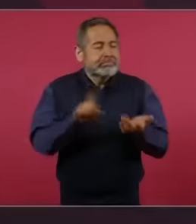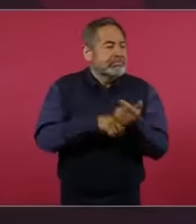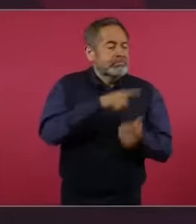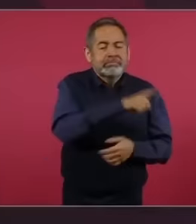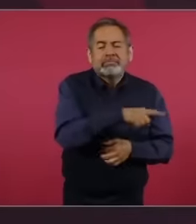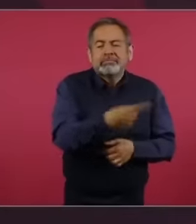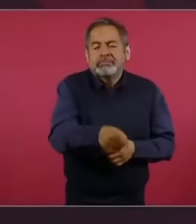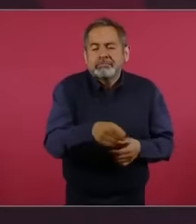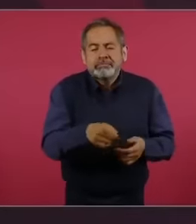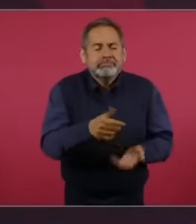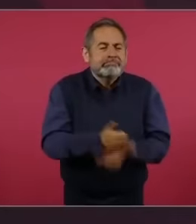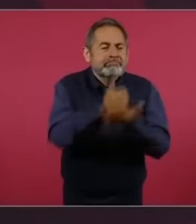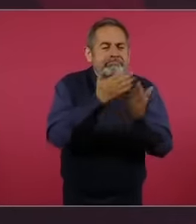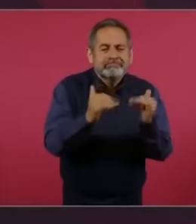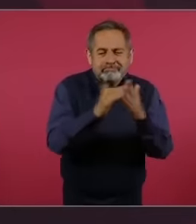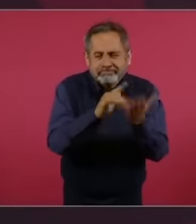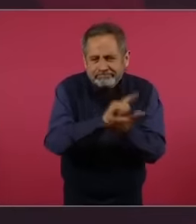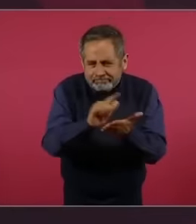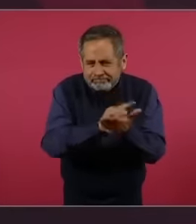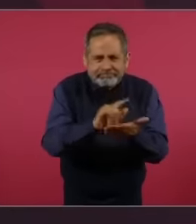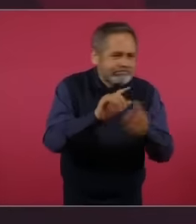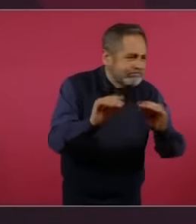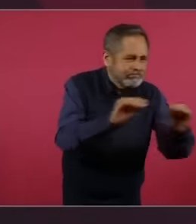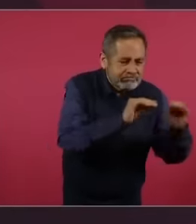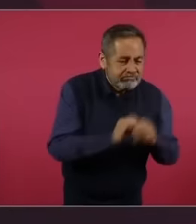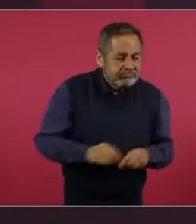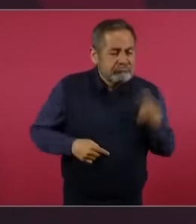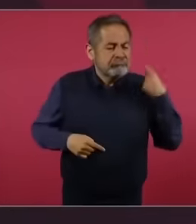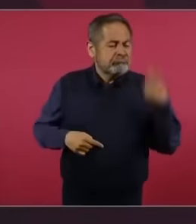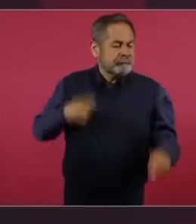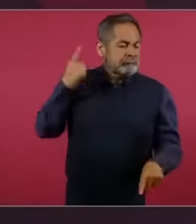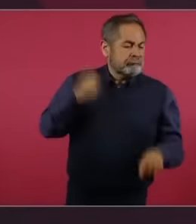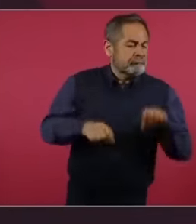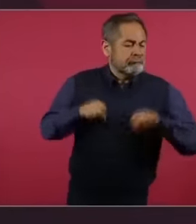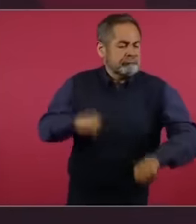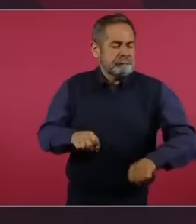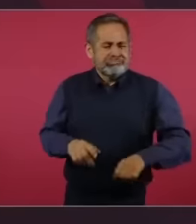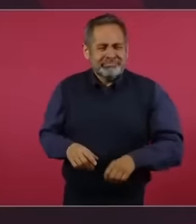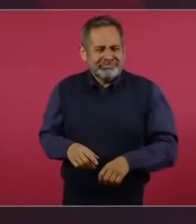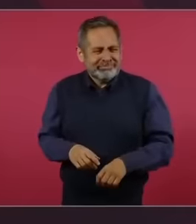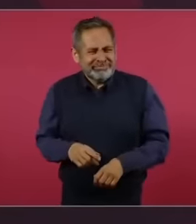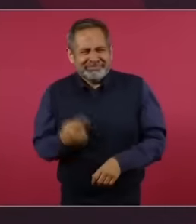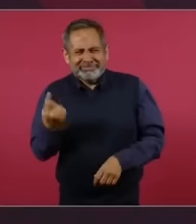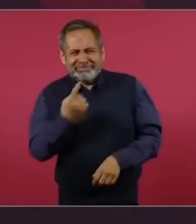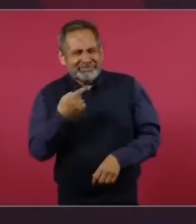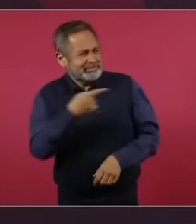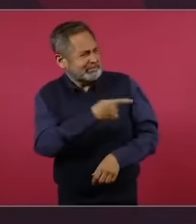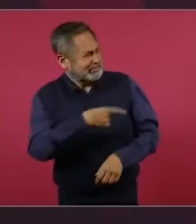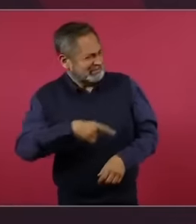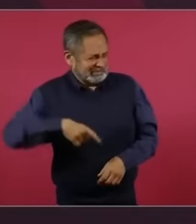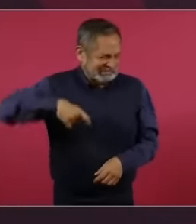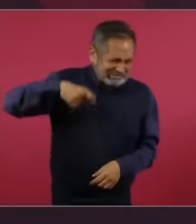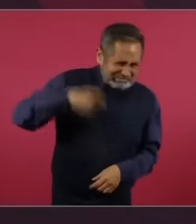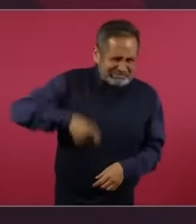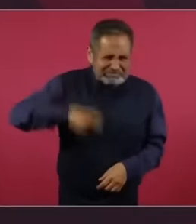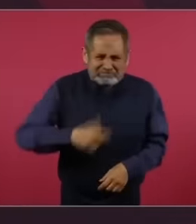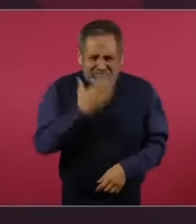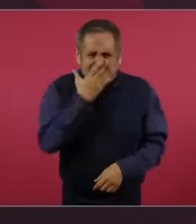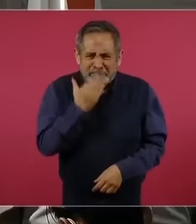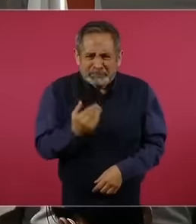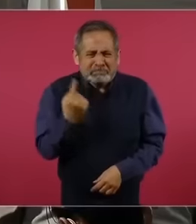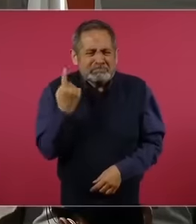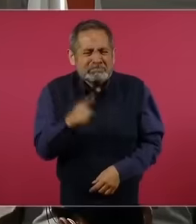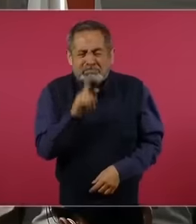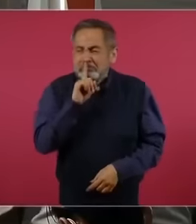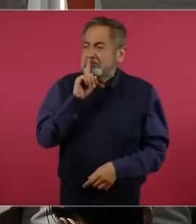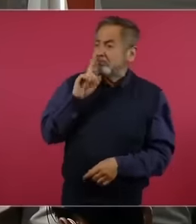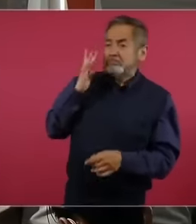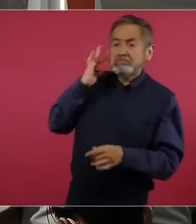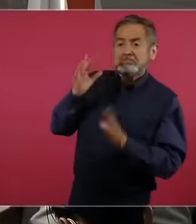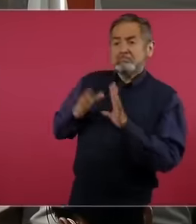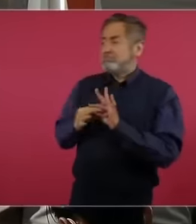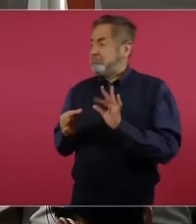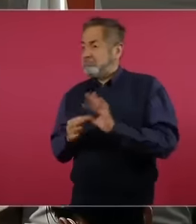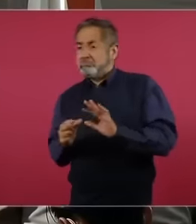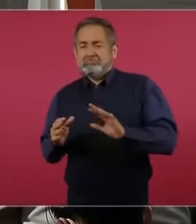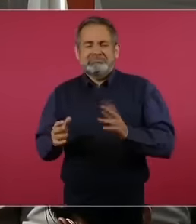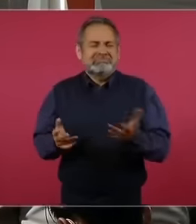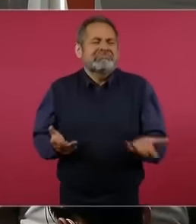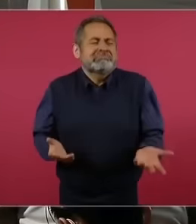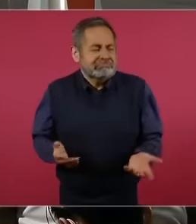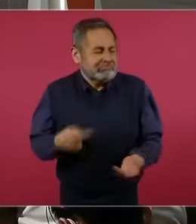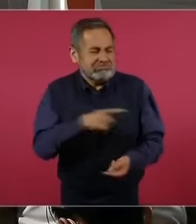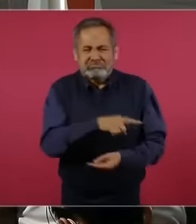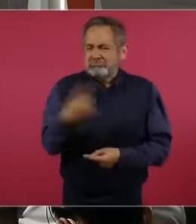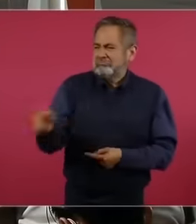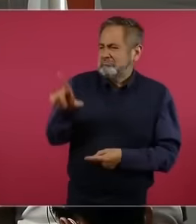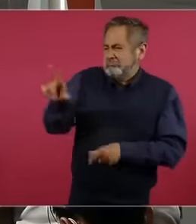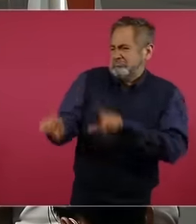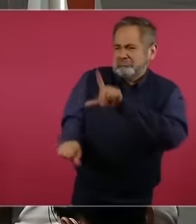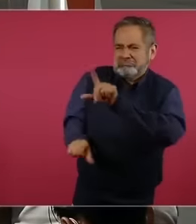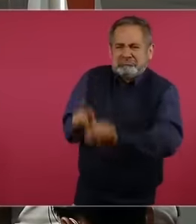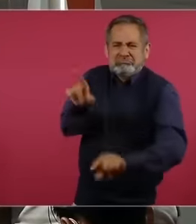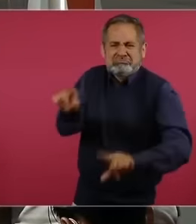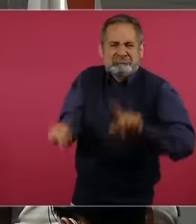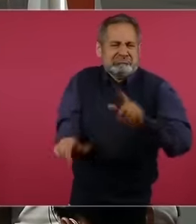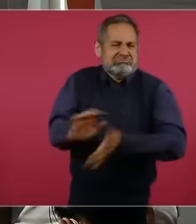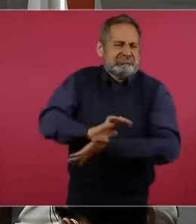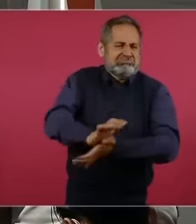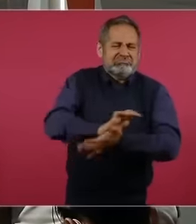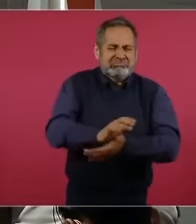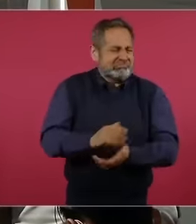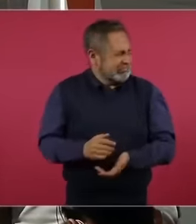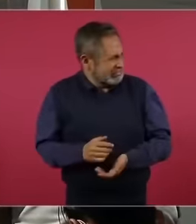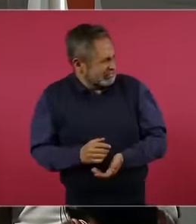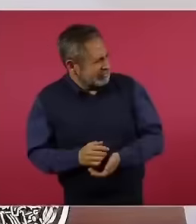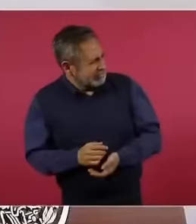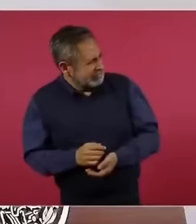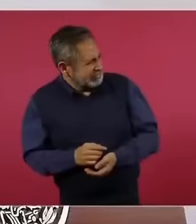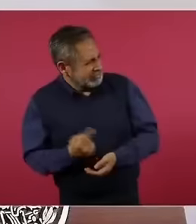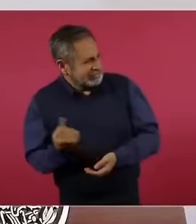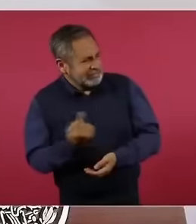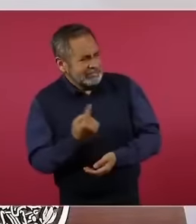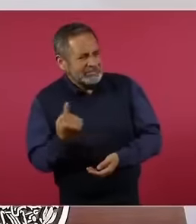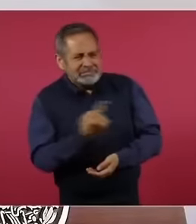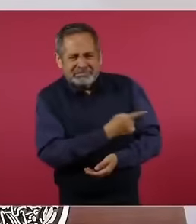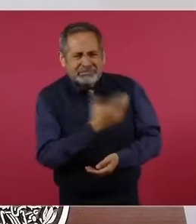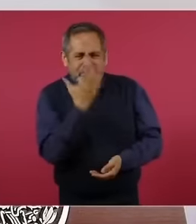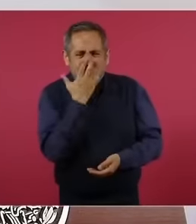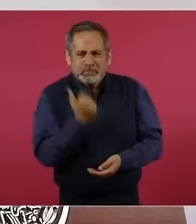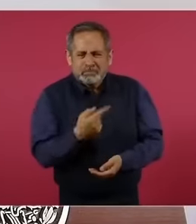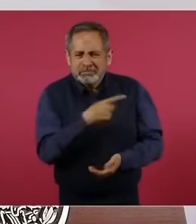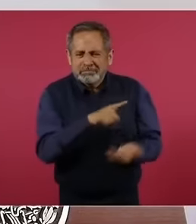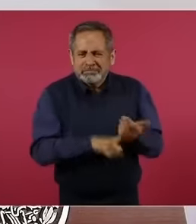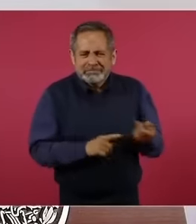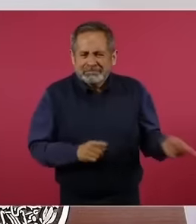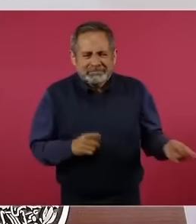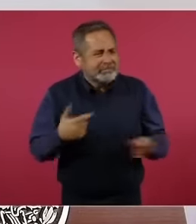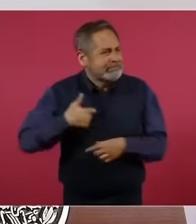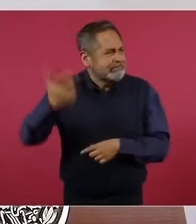domestic workers transcend themselves, No by humiliating their neighbors and they have a mentality where